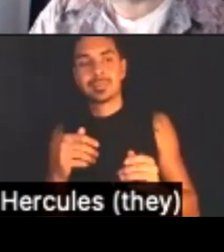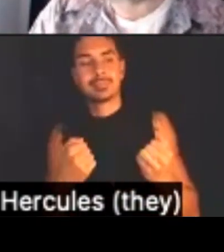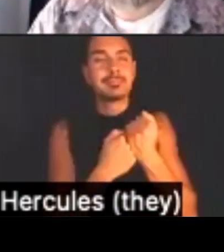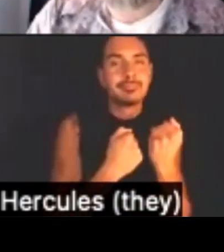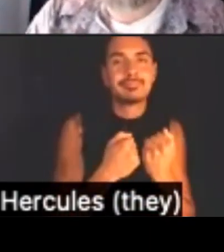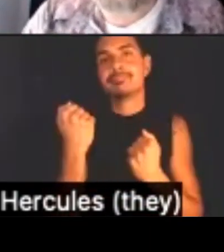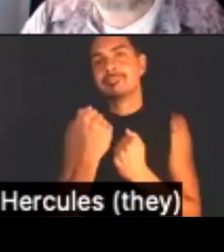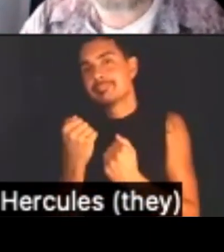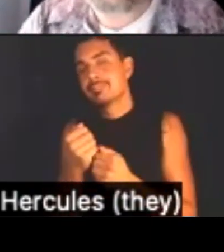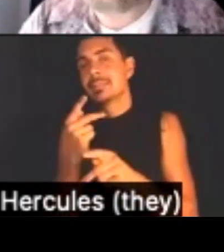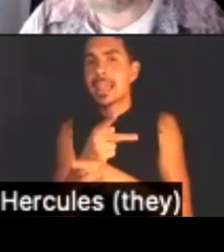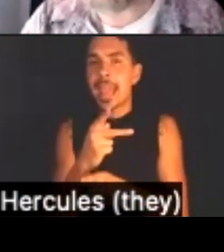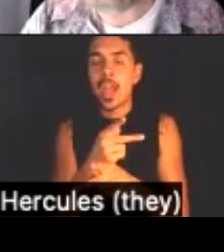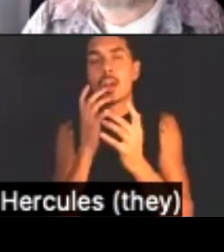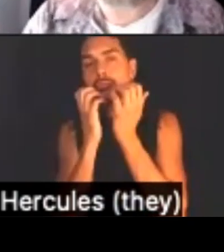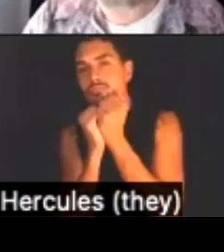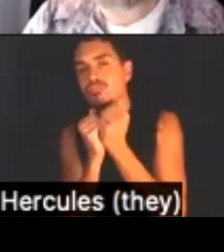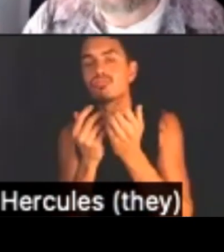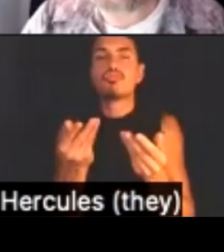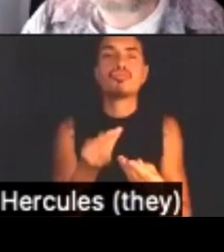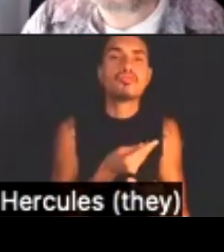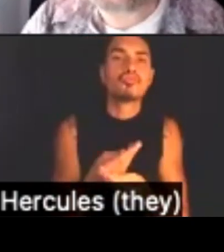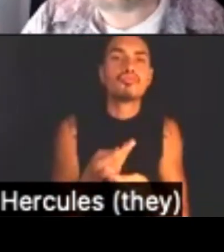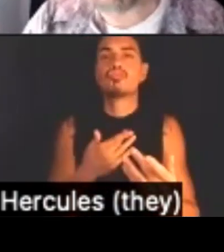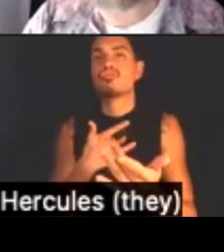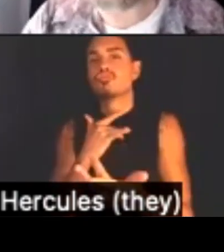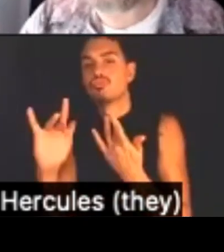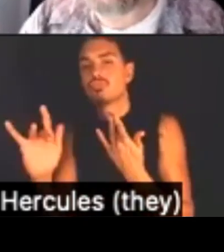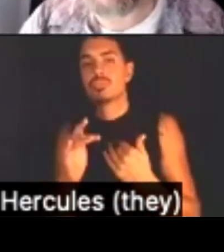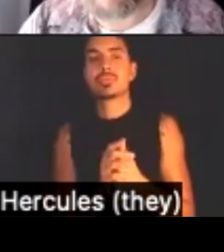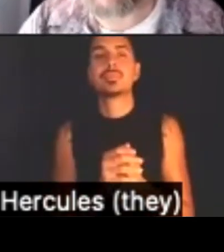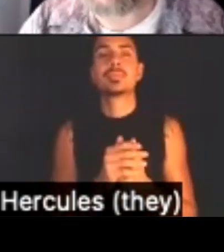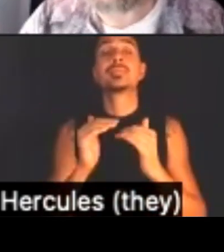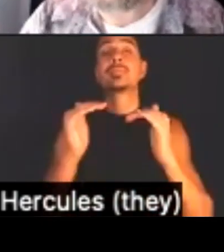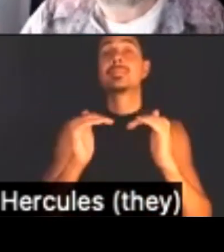And more and more folks are getting certified in things like carrying Narcan,